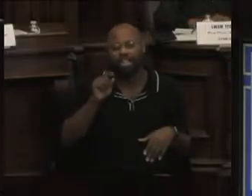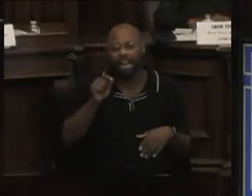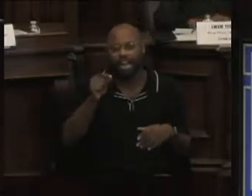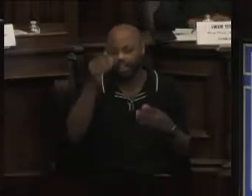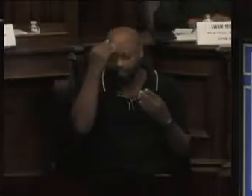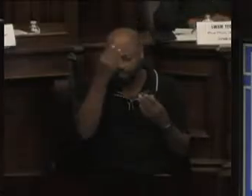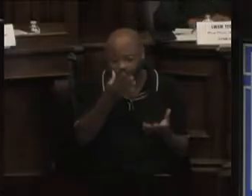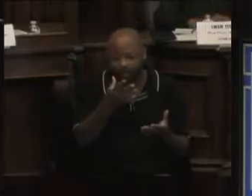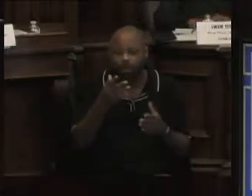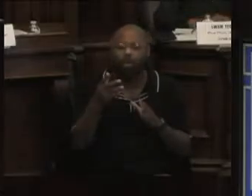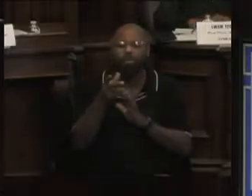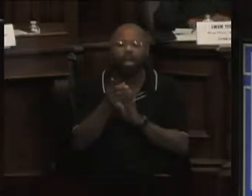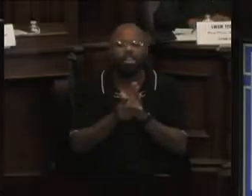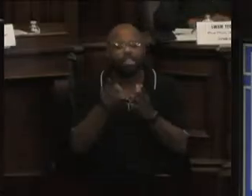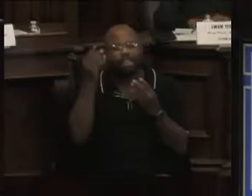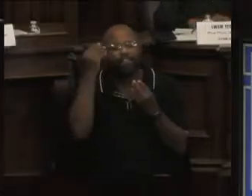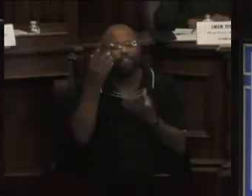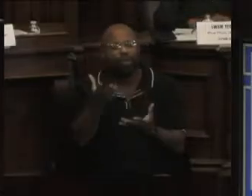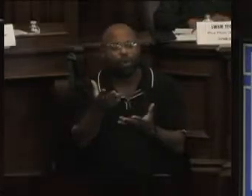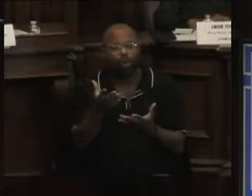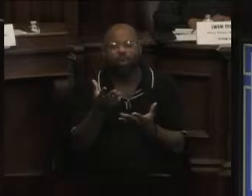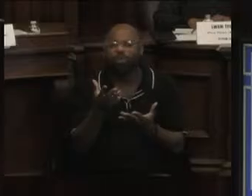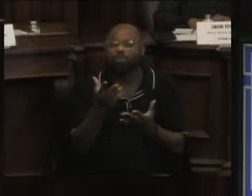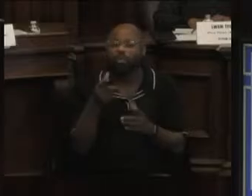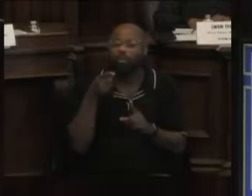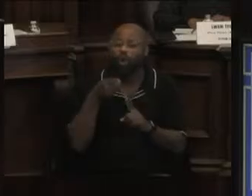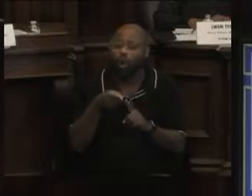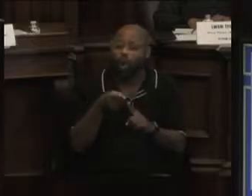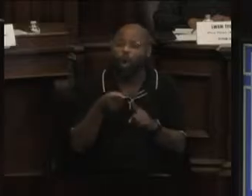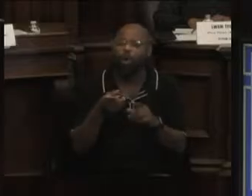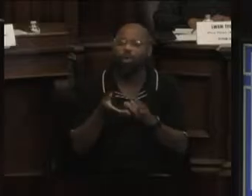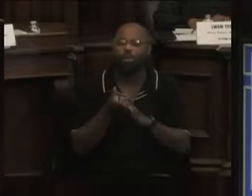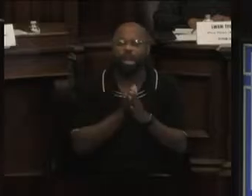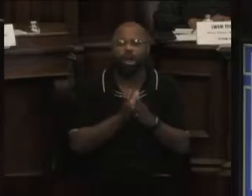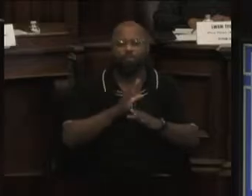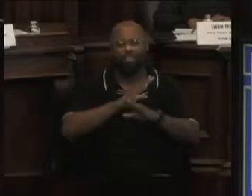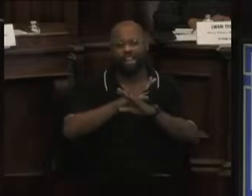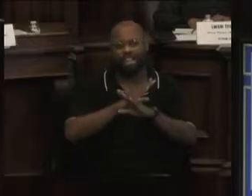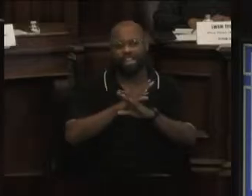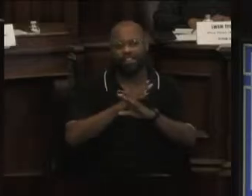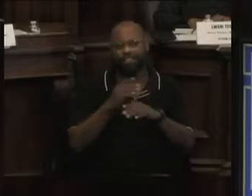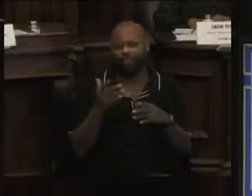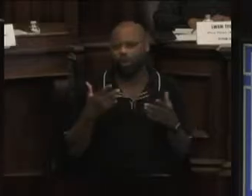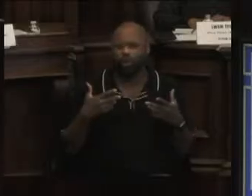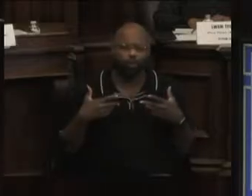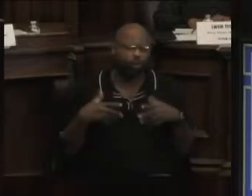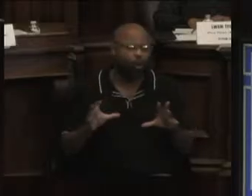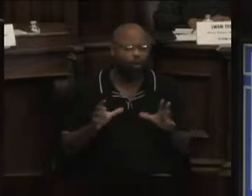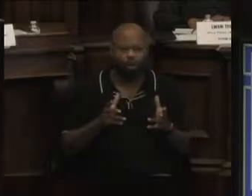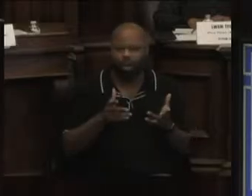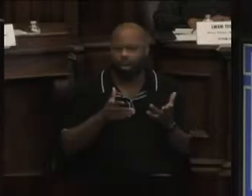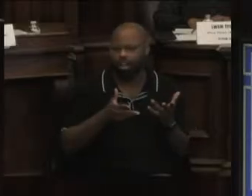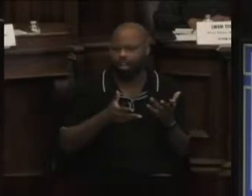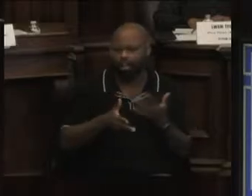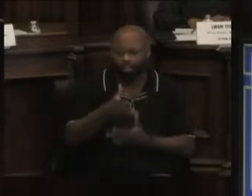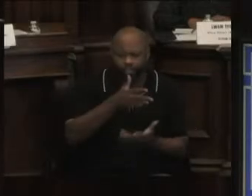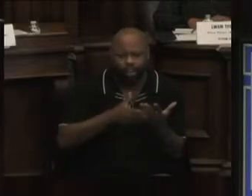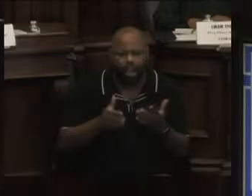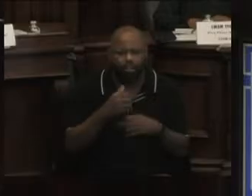So the work becomes a little bit broader. Data informed policy formed. And really the